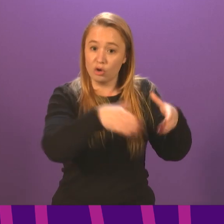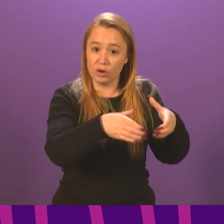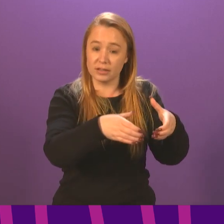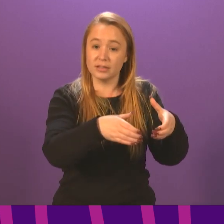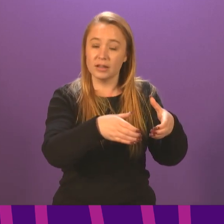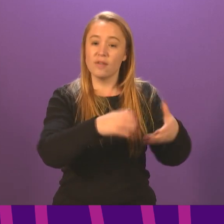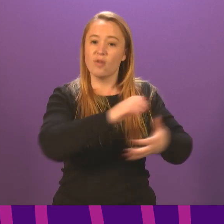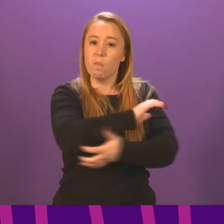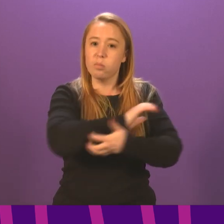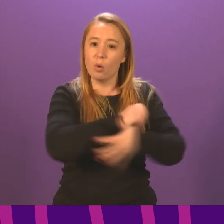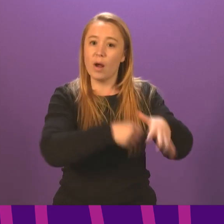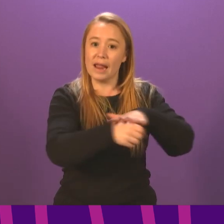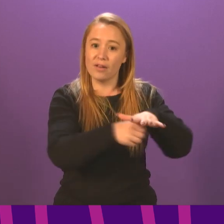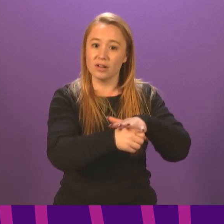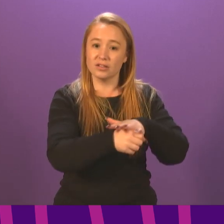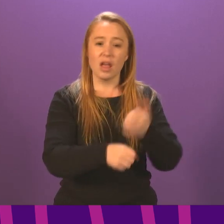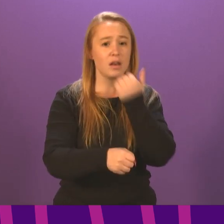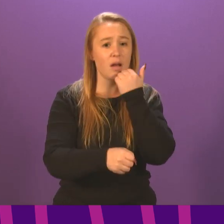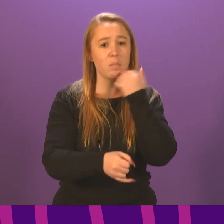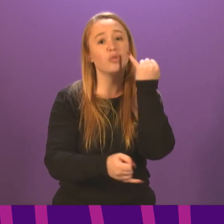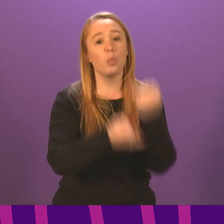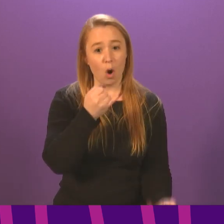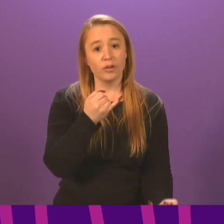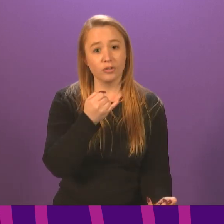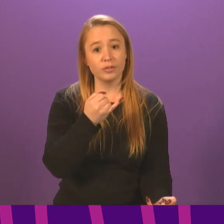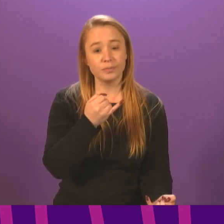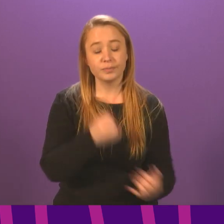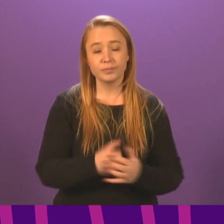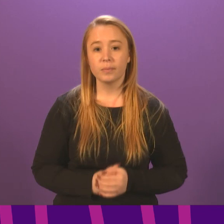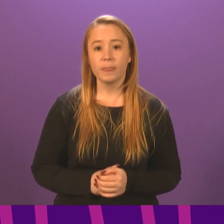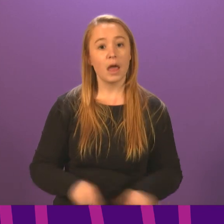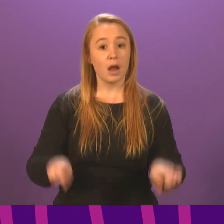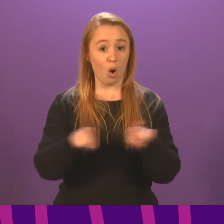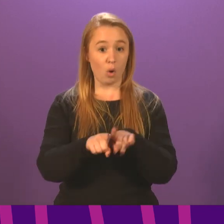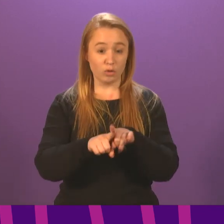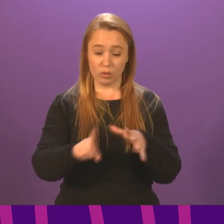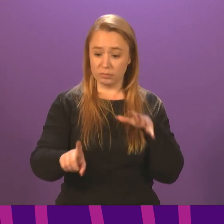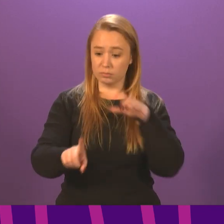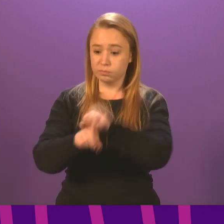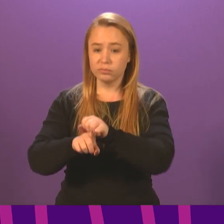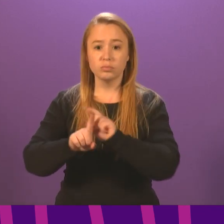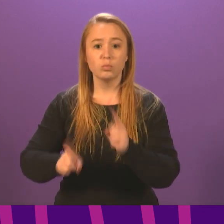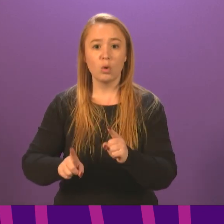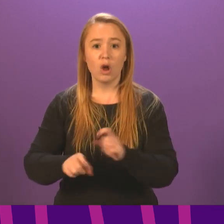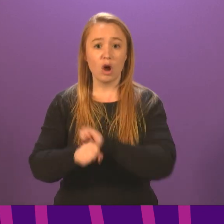more deprived areas of Scotland. It also found a significantly higher incidence of Covid-related